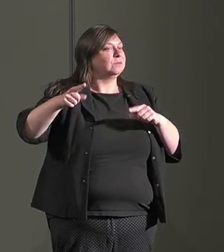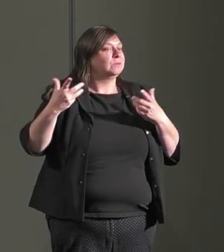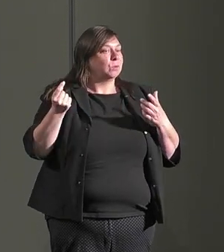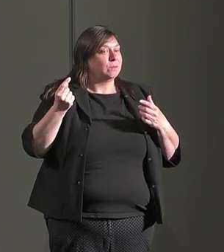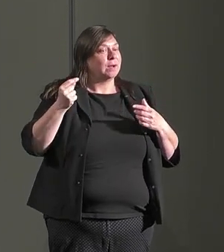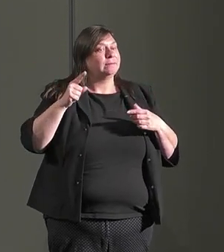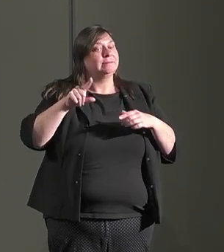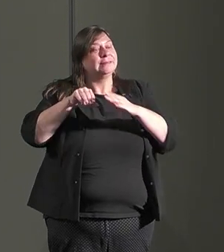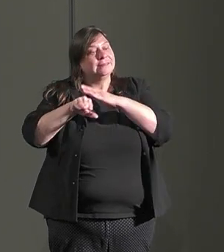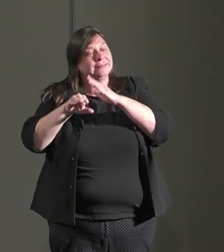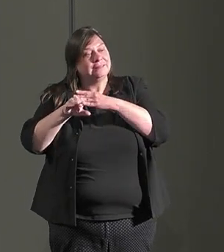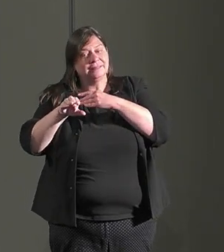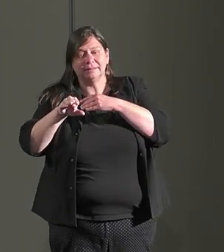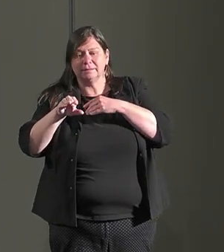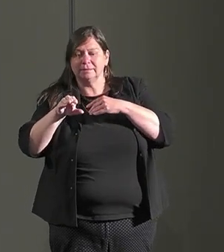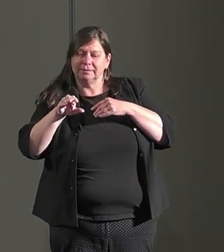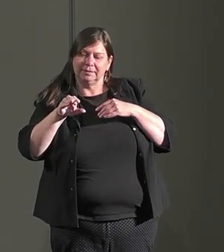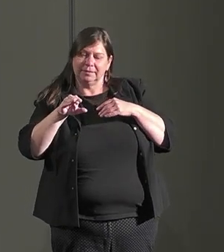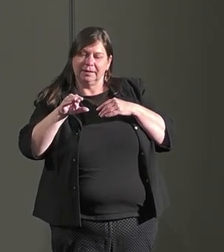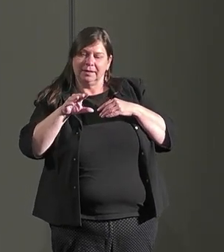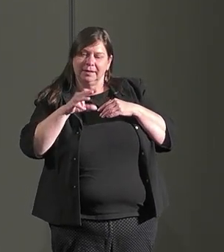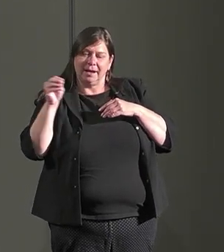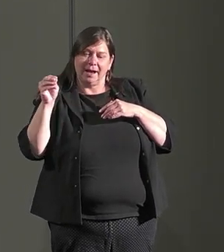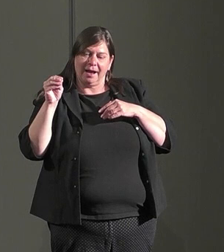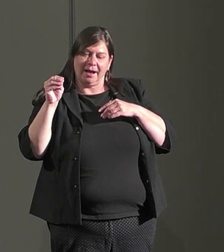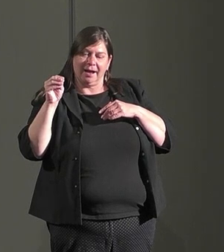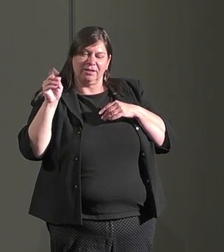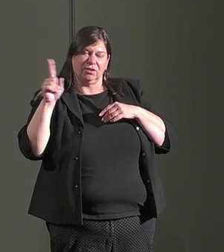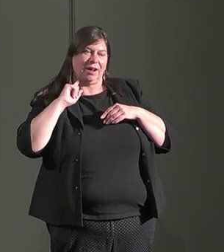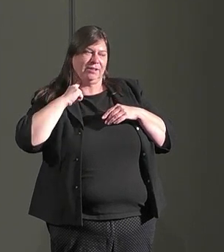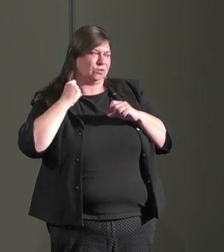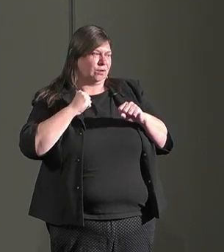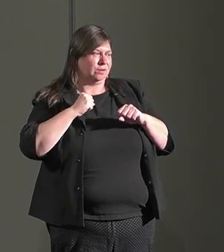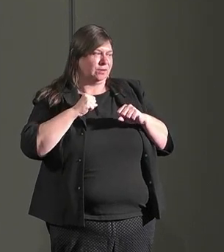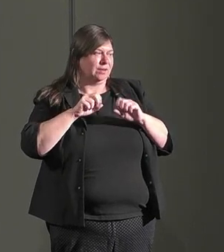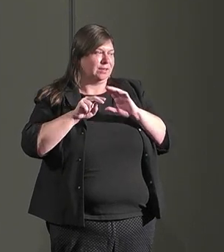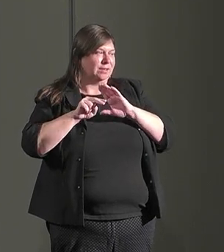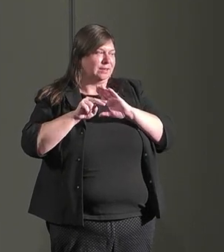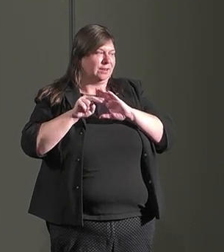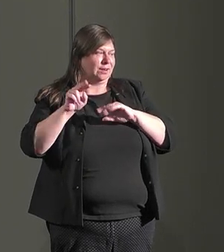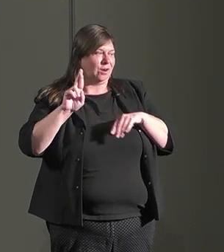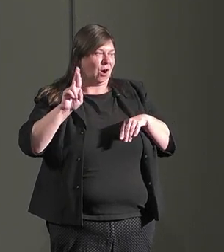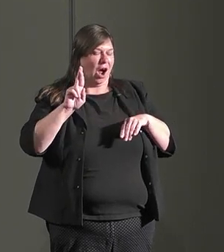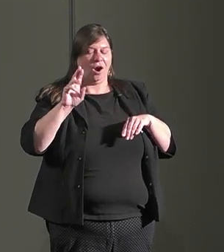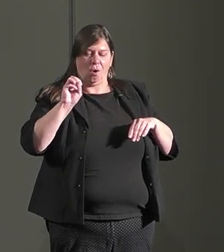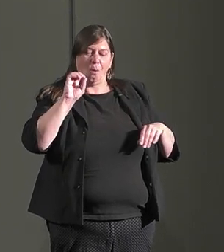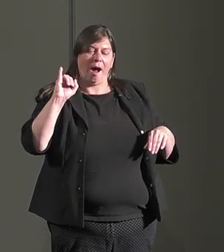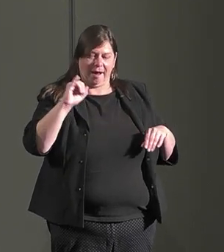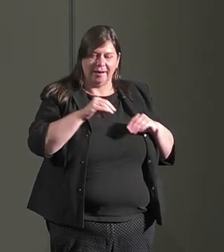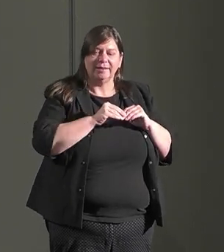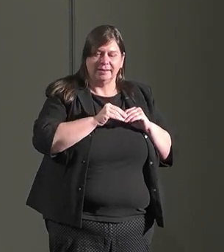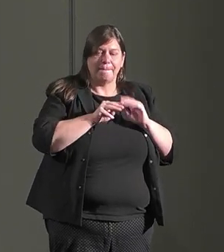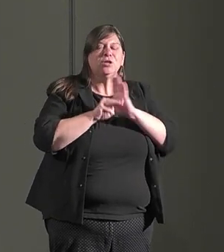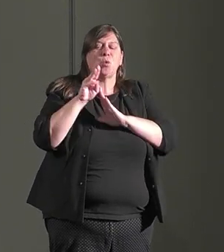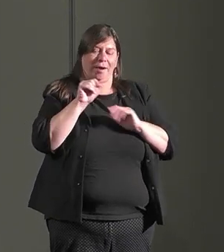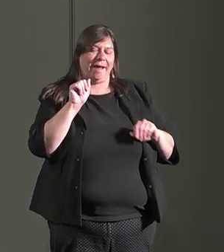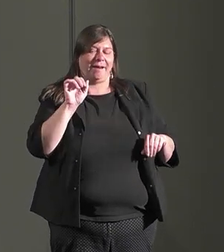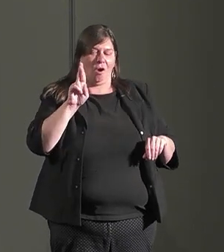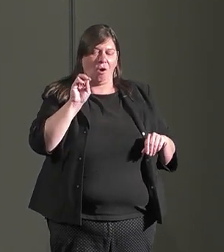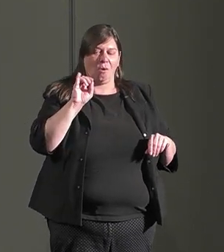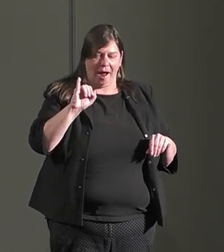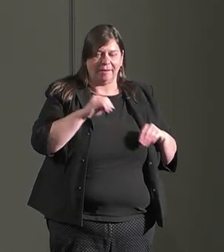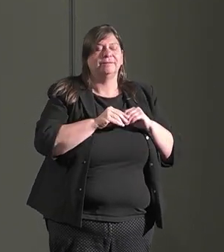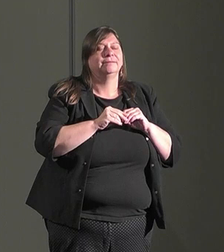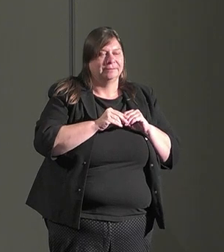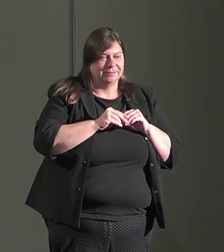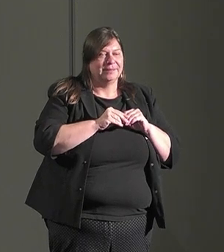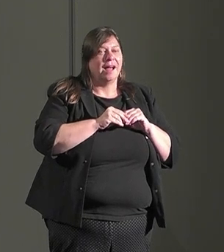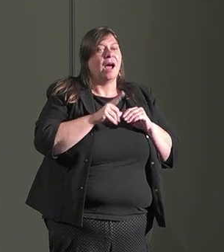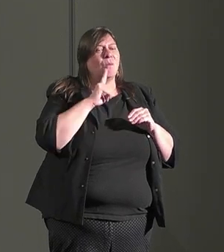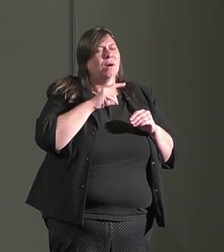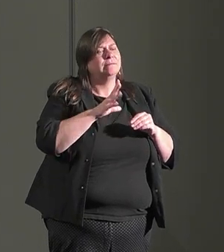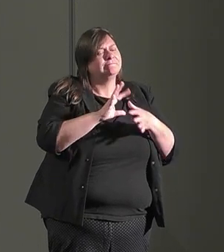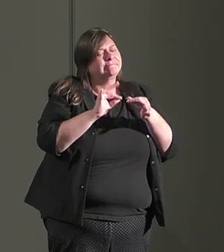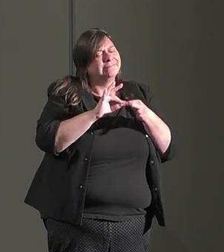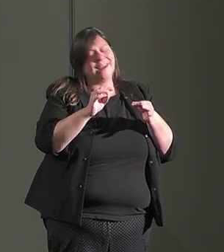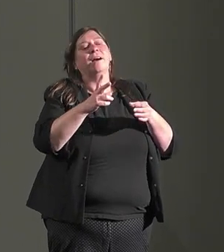accessibility maturity and DROY. I want to talk quickly through the model. It is in